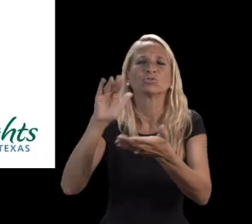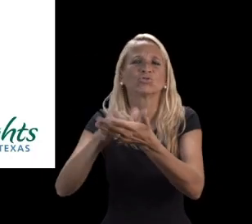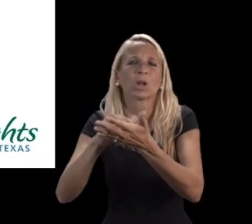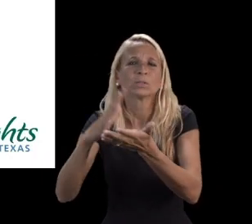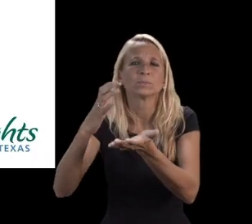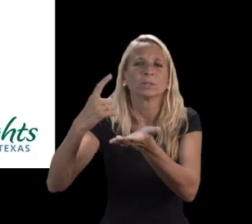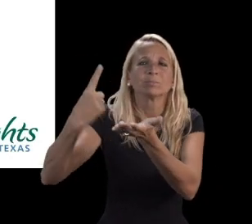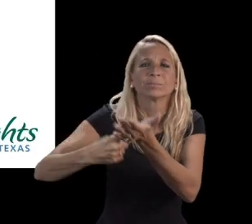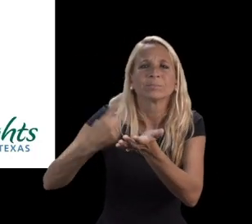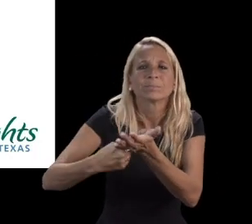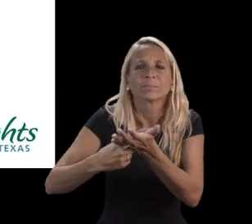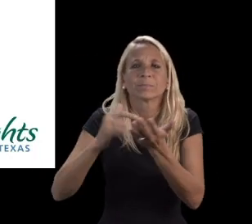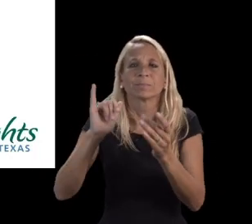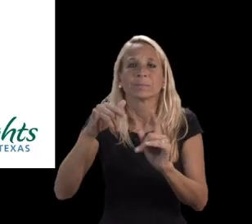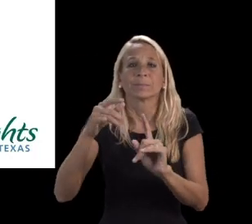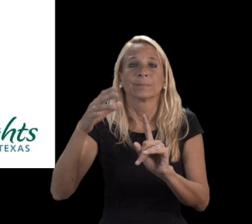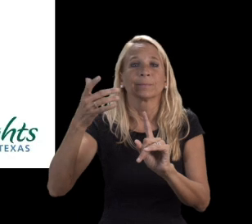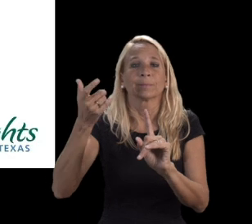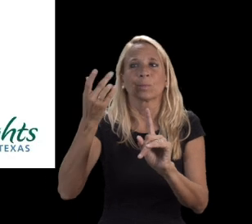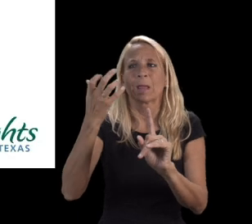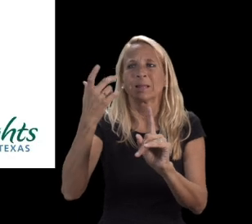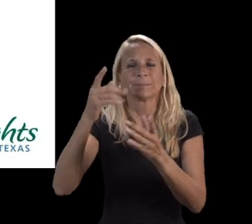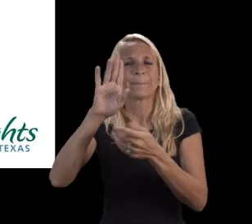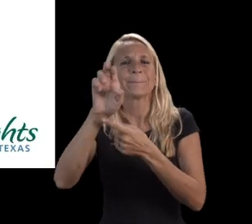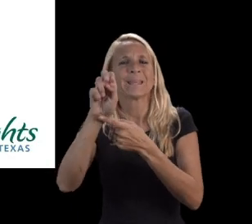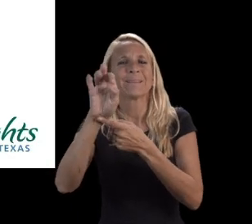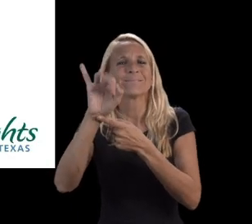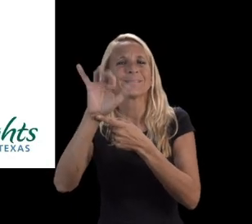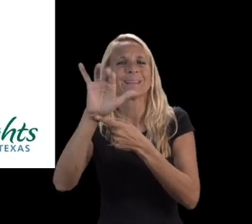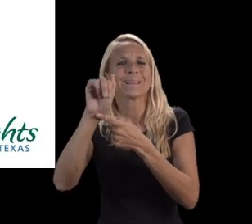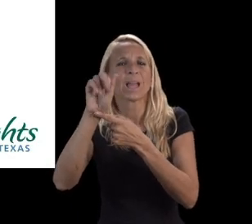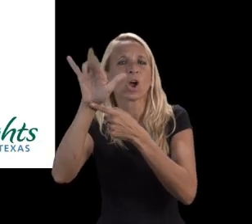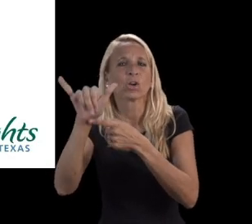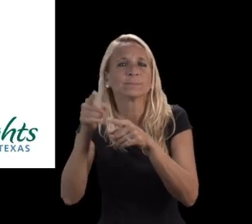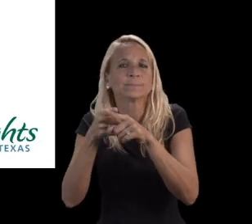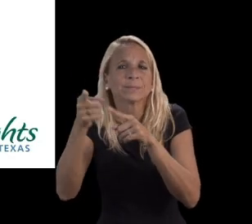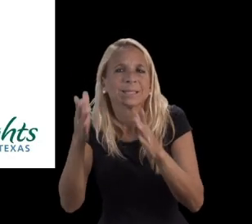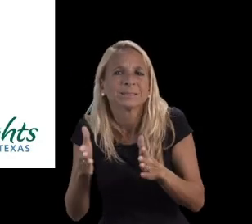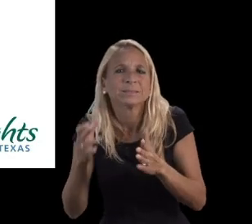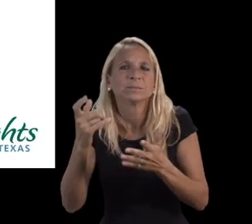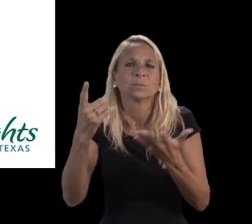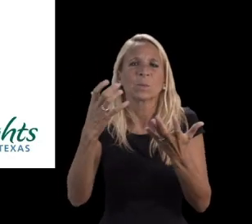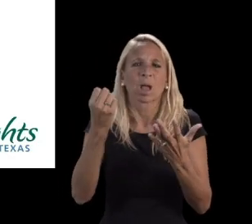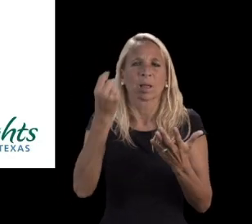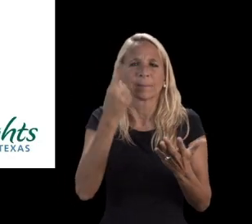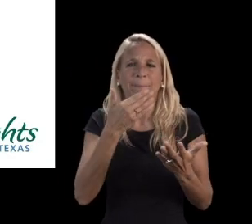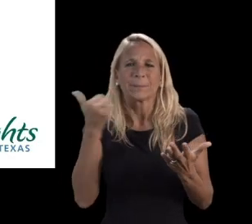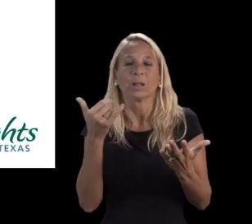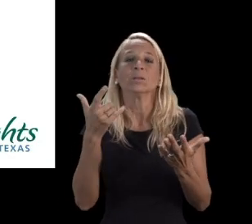So the beneficiary specialist to see, and get a better gauge of, okay, I've requested a fair hearing,